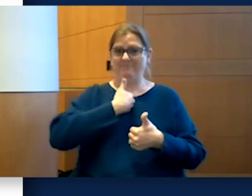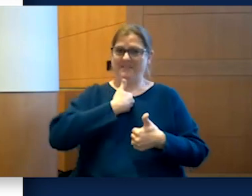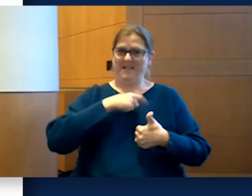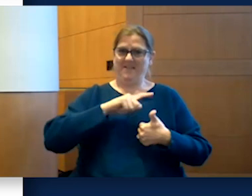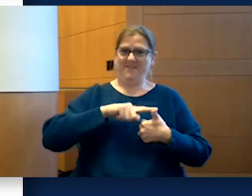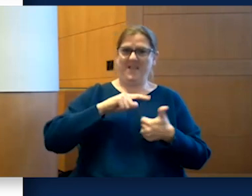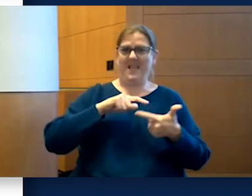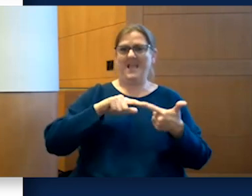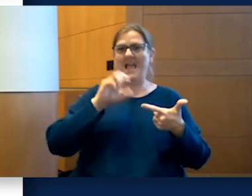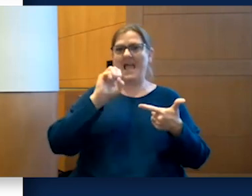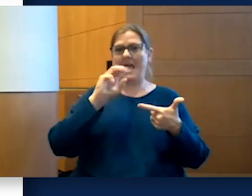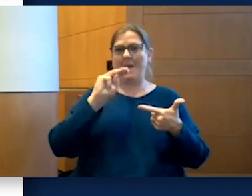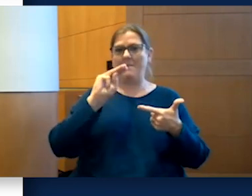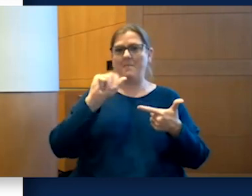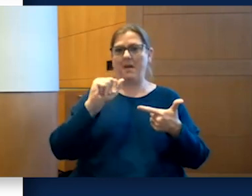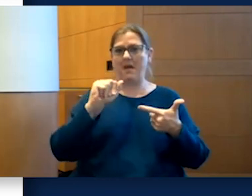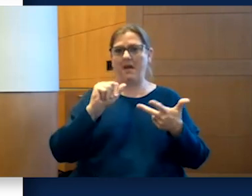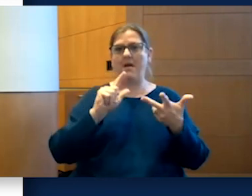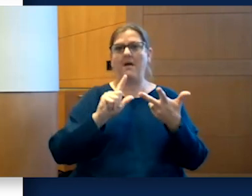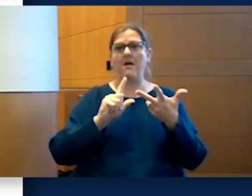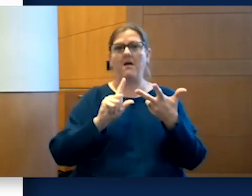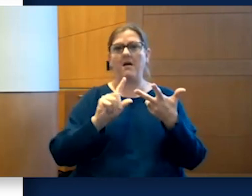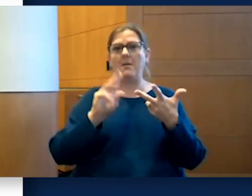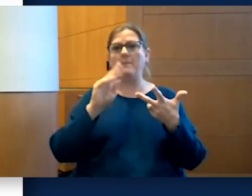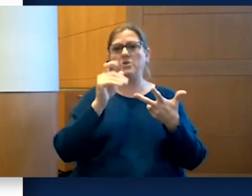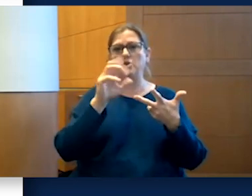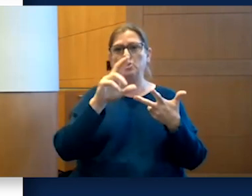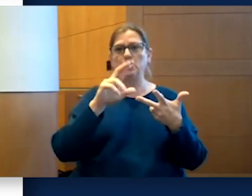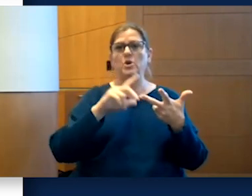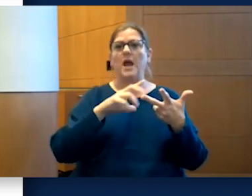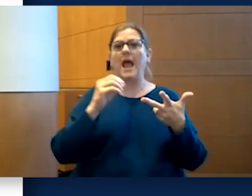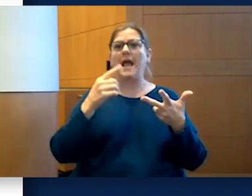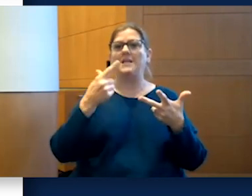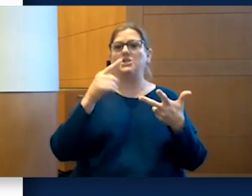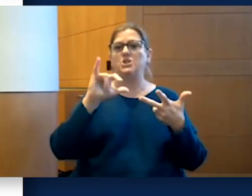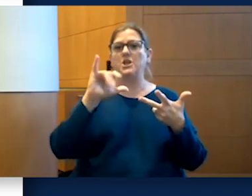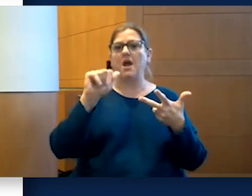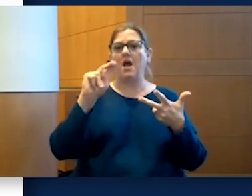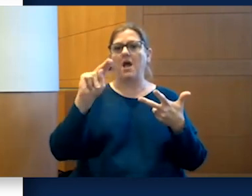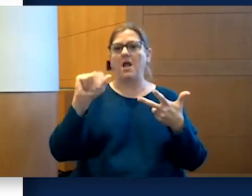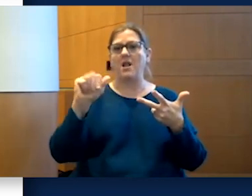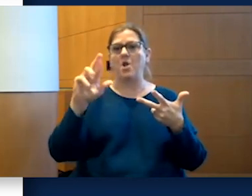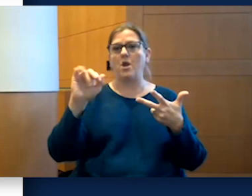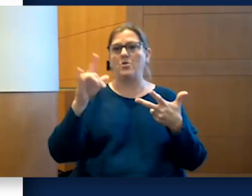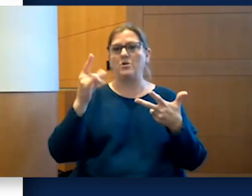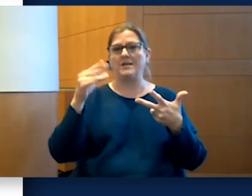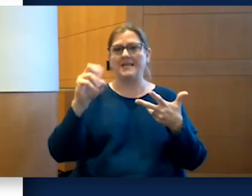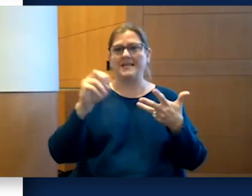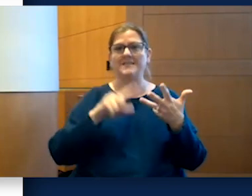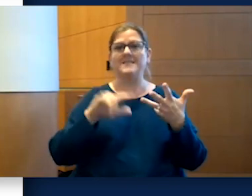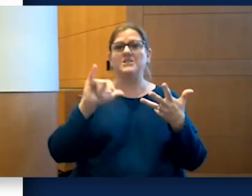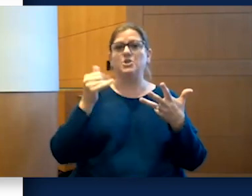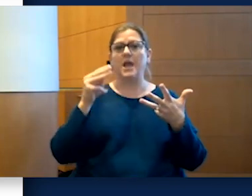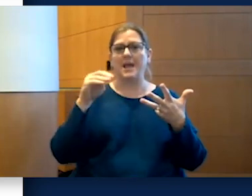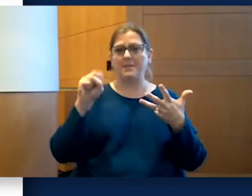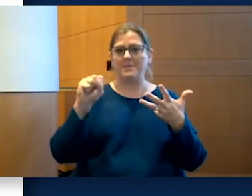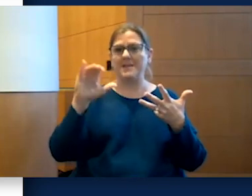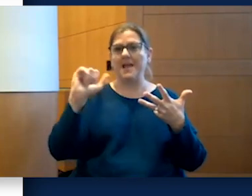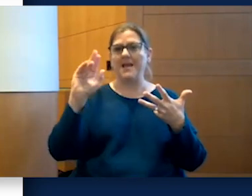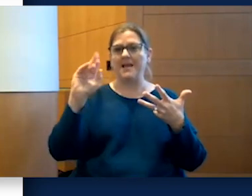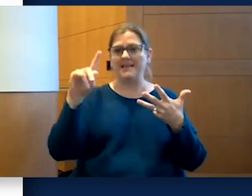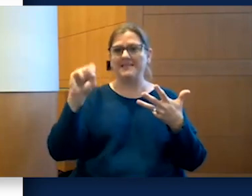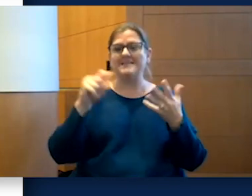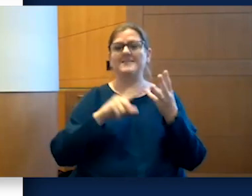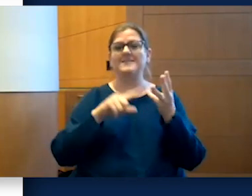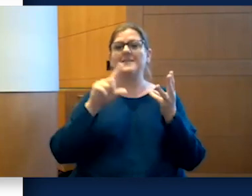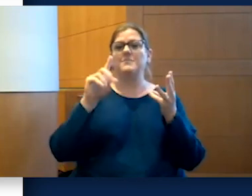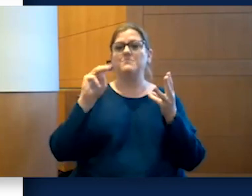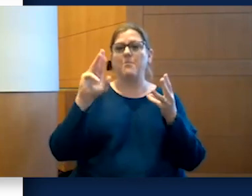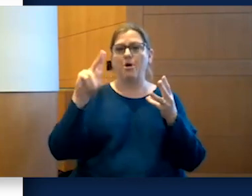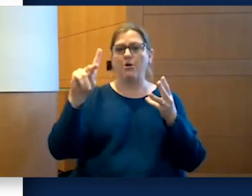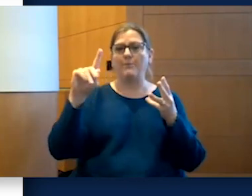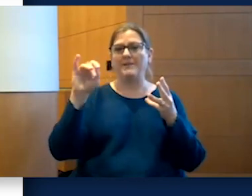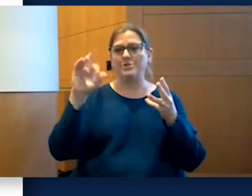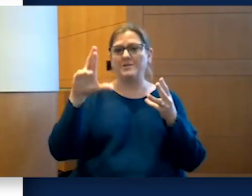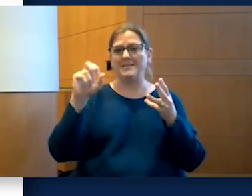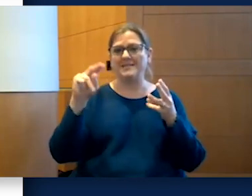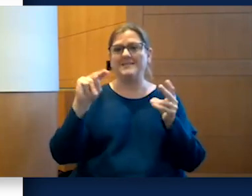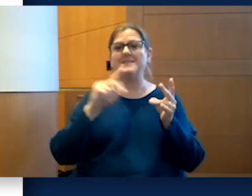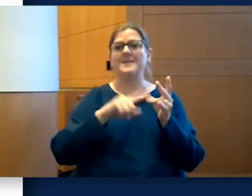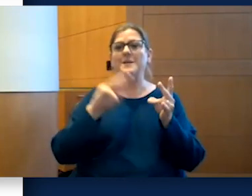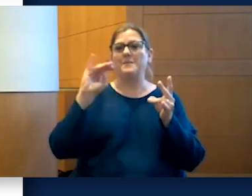I want to acknowledge our team that we have here. We have myself, Emma Butcher, and also Dr. Gianna Rodriguez, Dr. James Aikens, Dr. Mark Peterson, Dr. Michelle Meade, and Dr. Peterson as part of this project.